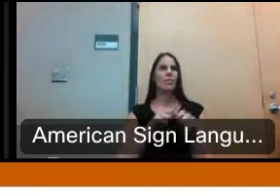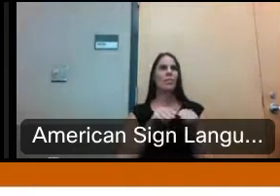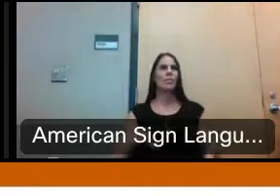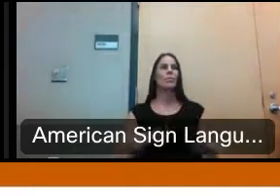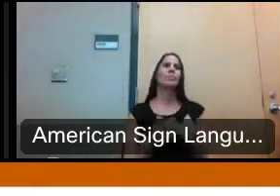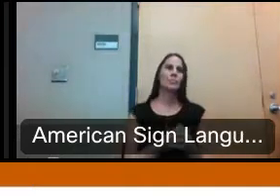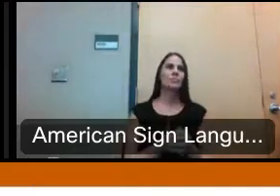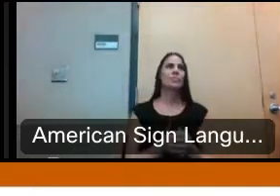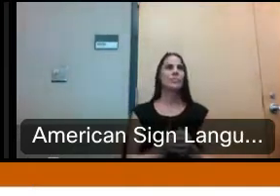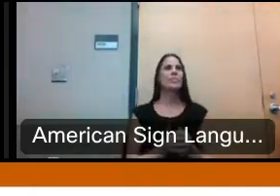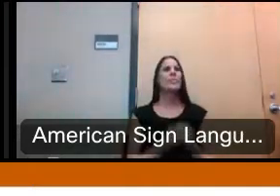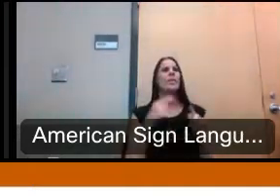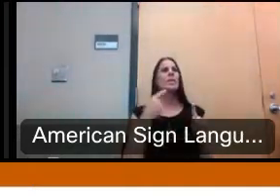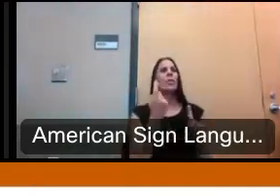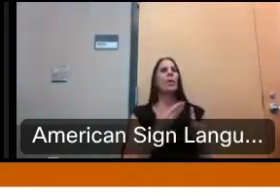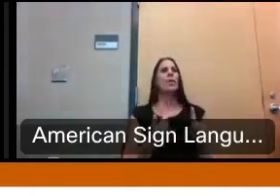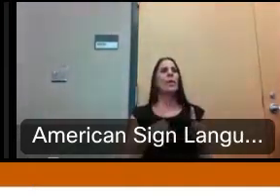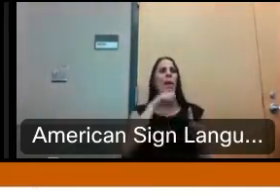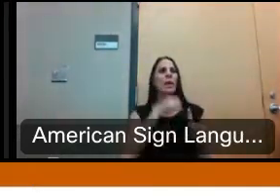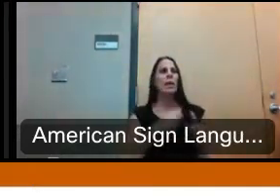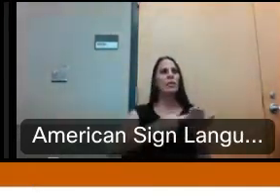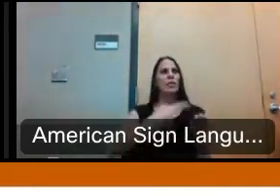This is something I love talking about, especially with kind of a more public health audience.